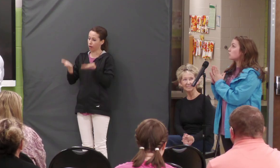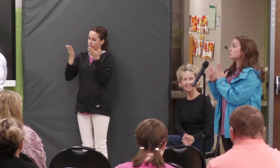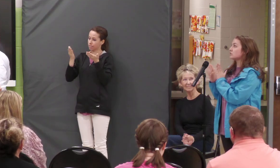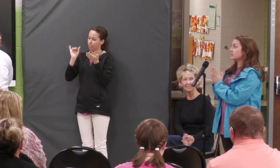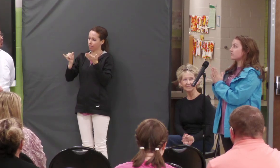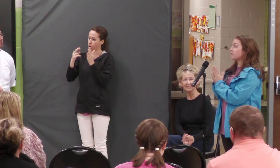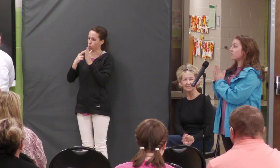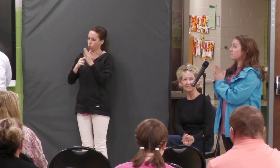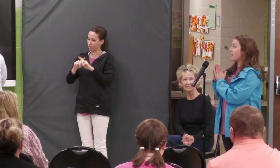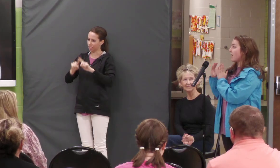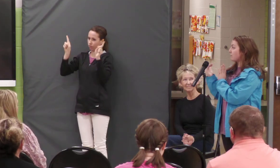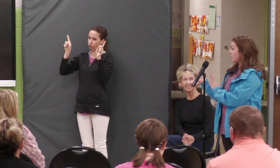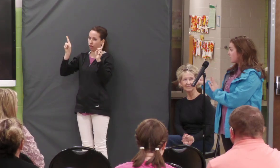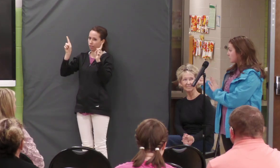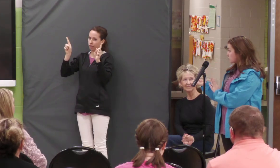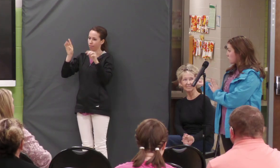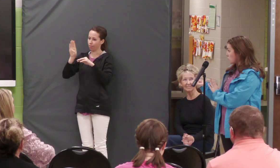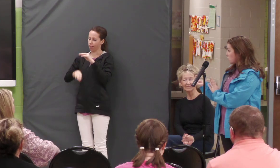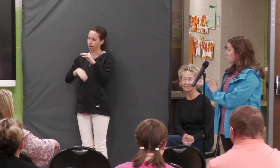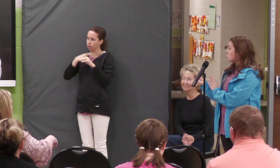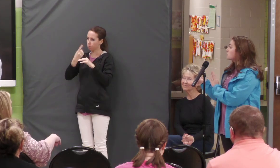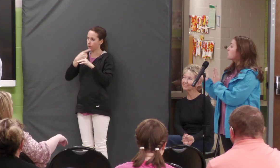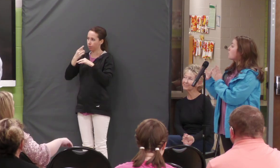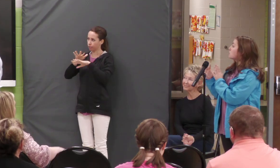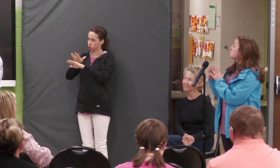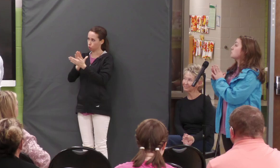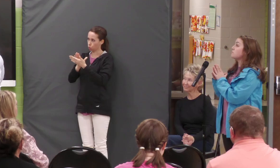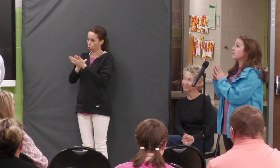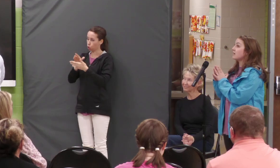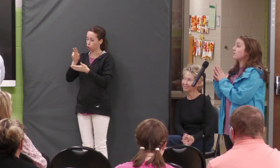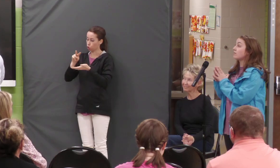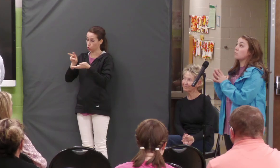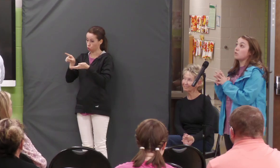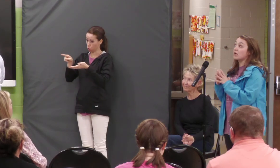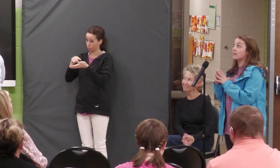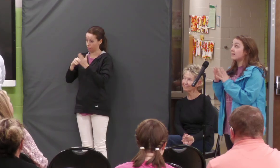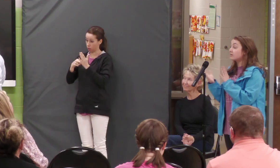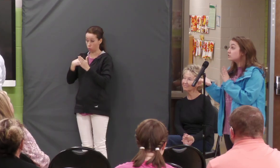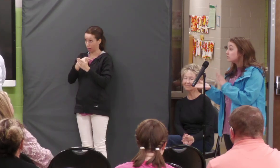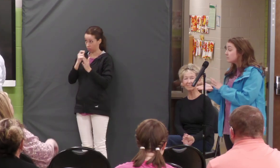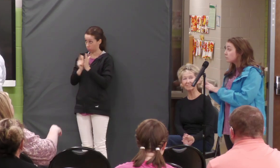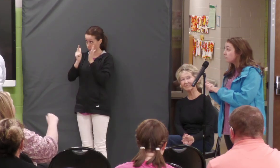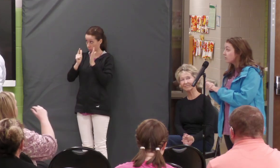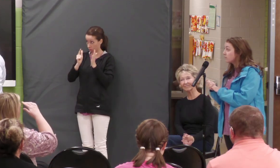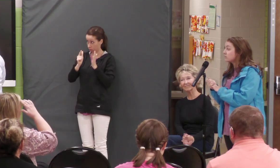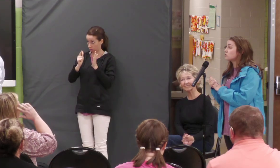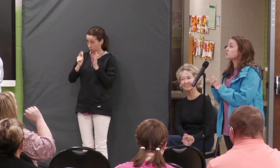is difficult or different from a public school so do you mean like we're not allowed to do typical fundraisers? Can you expand on that?